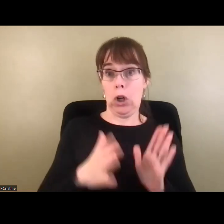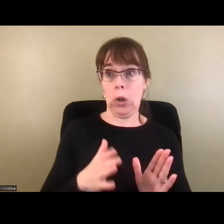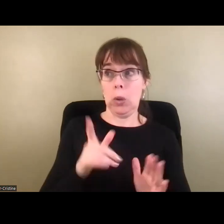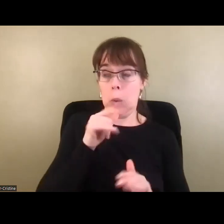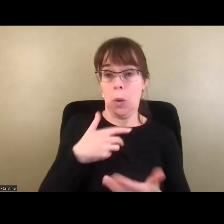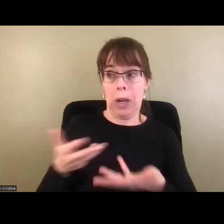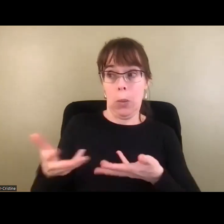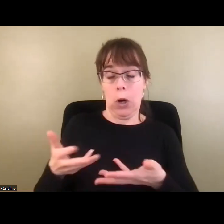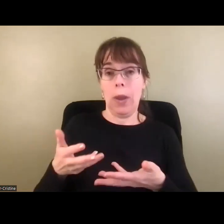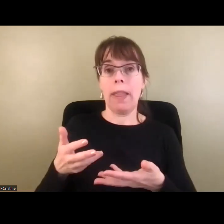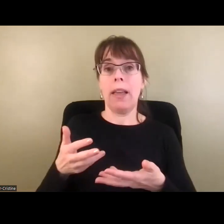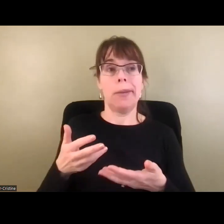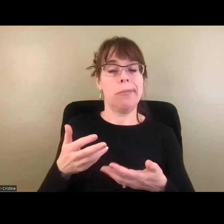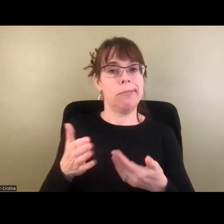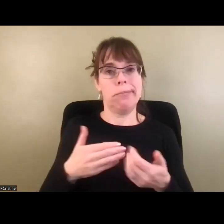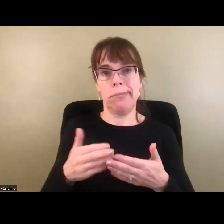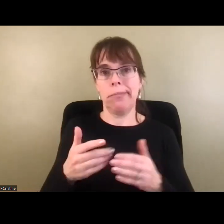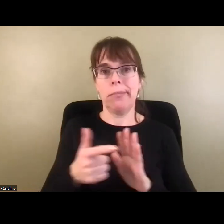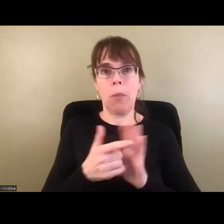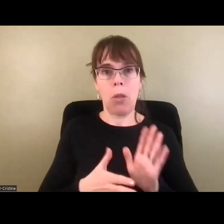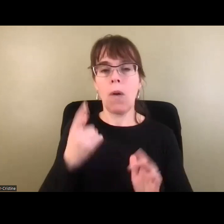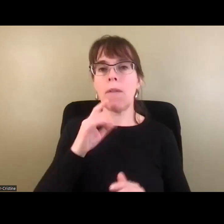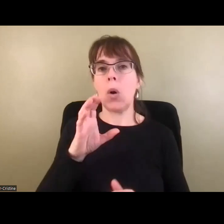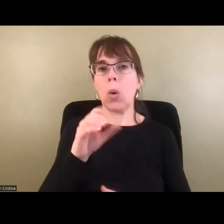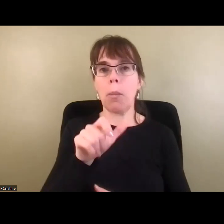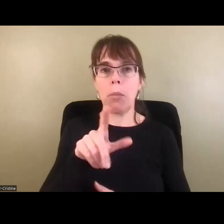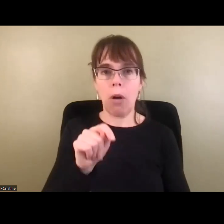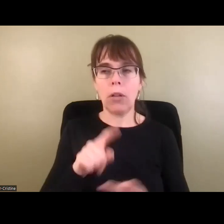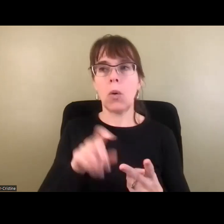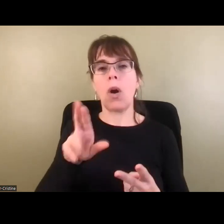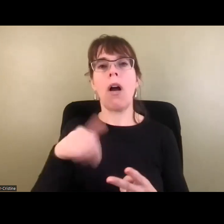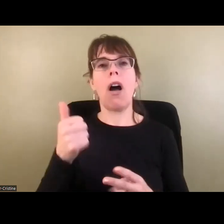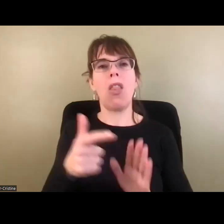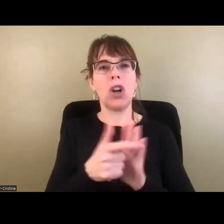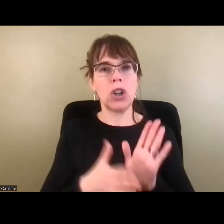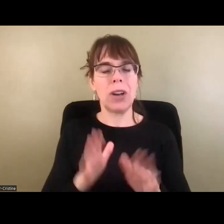whether it's the Council for Cobalt, or we have several attorneys on our staff and board.